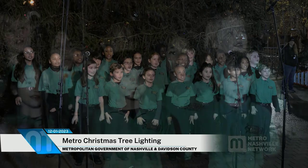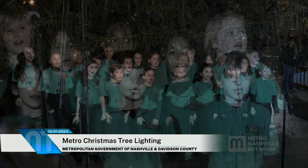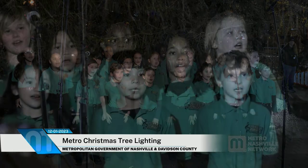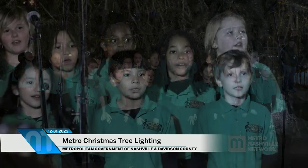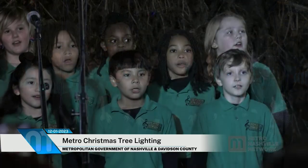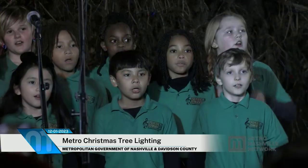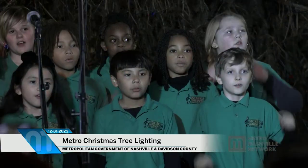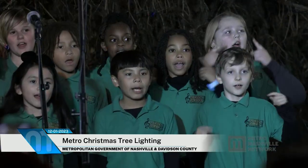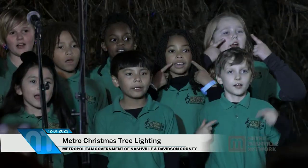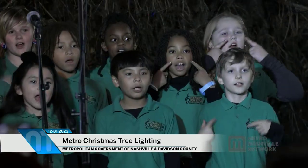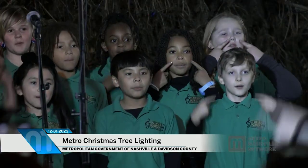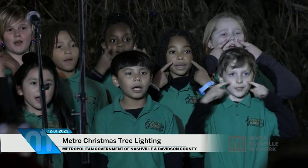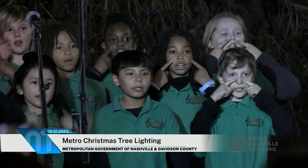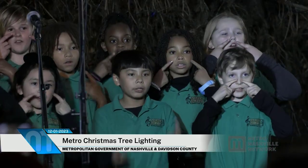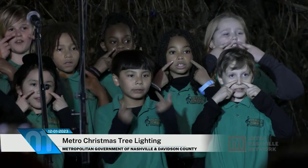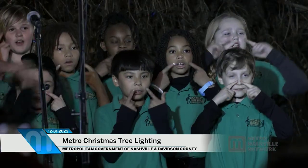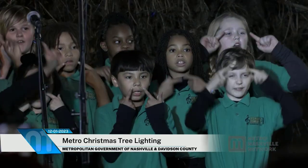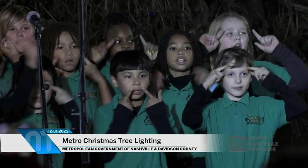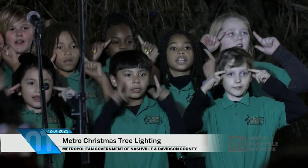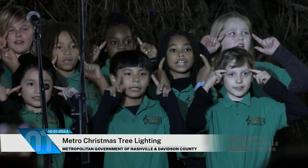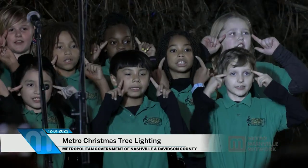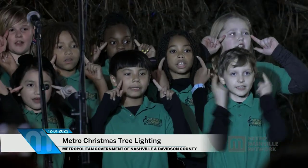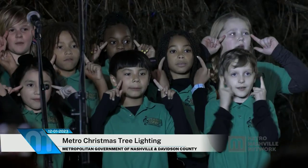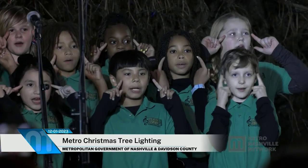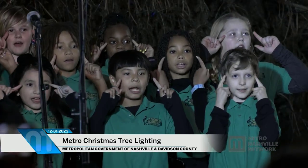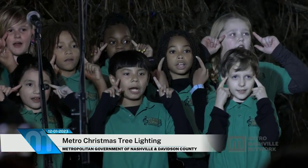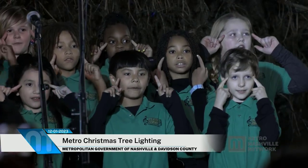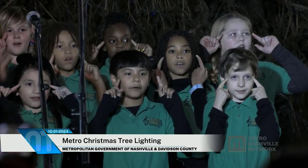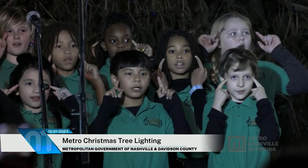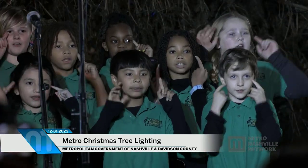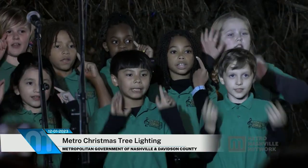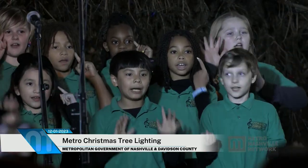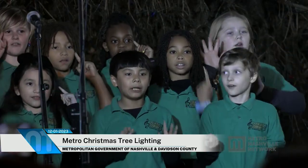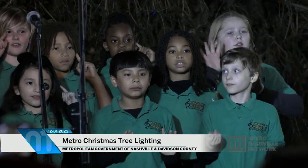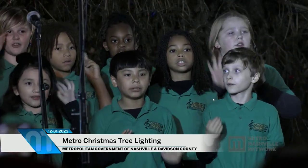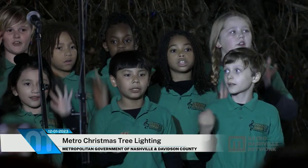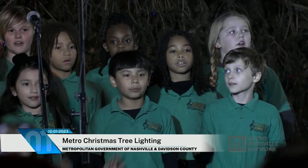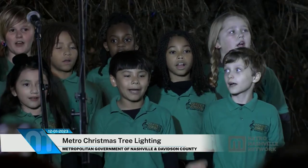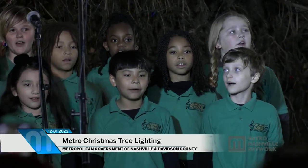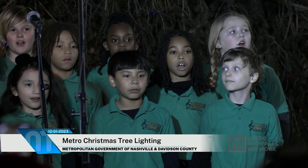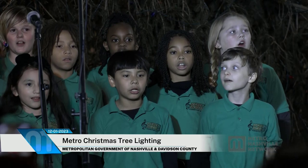LISTEN OUT FOR THE RUSTLING OF